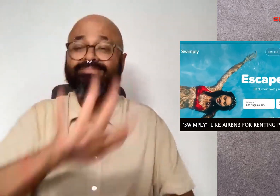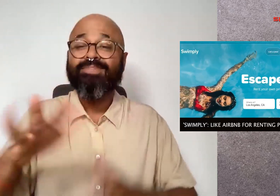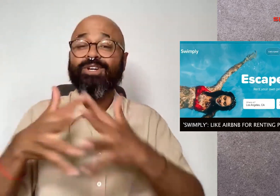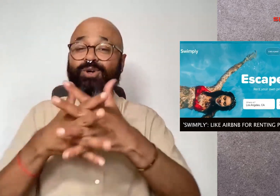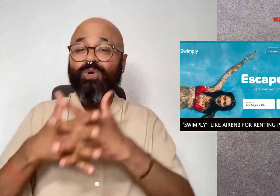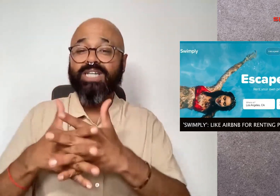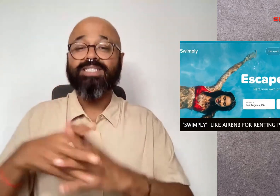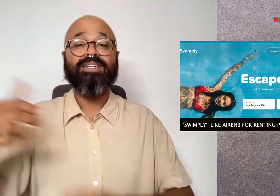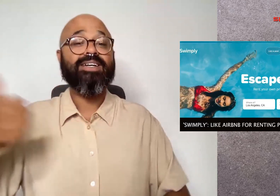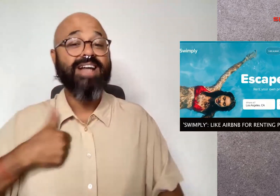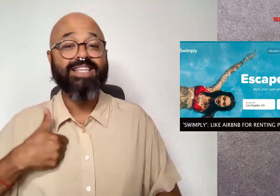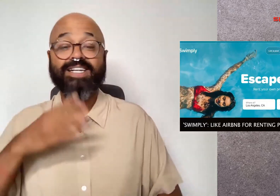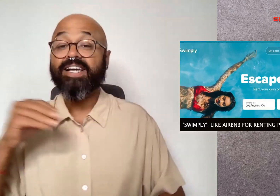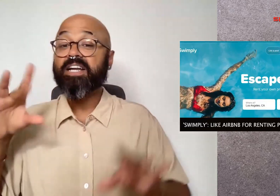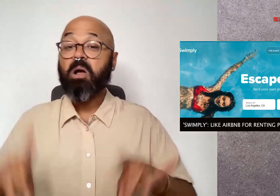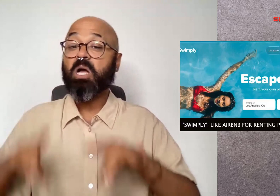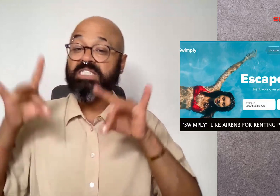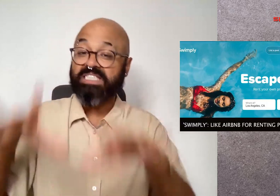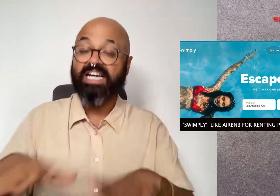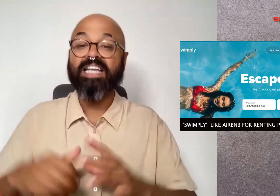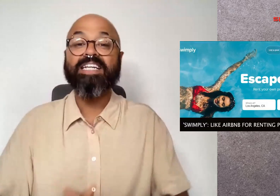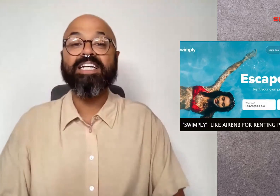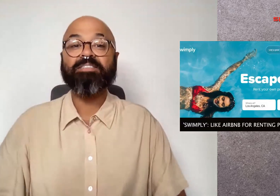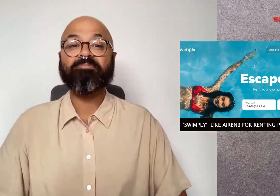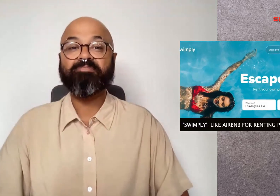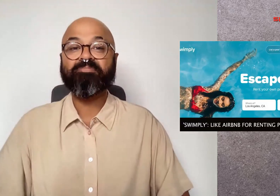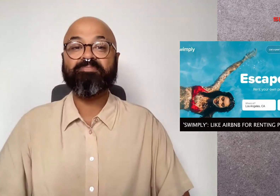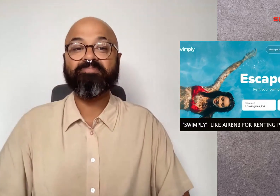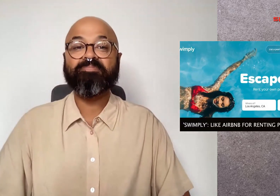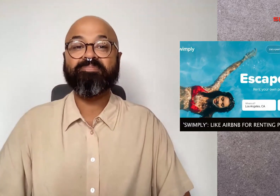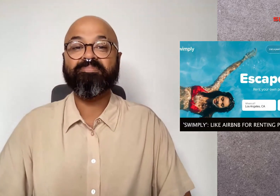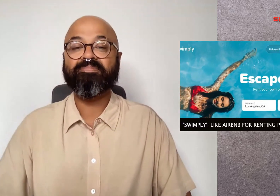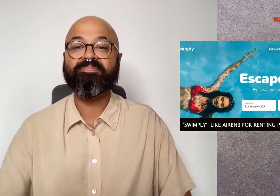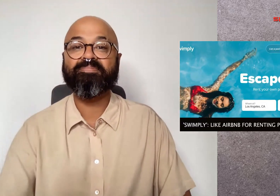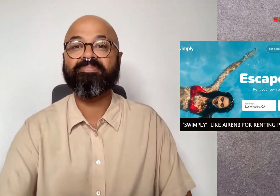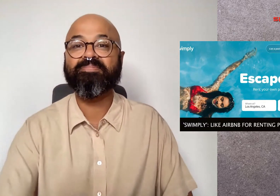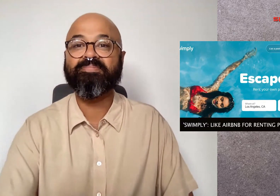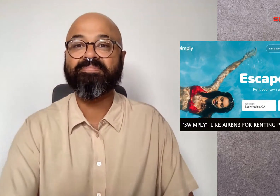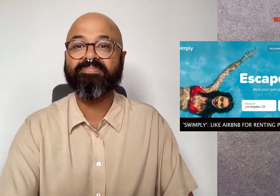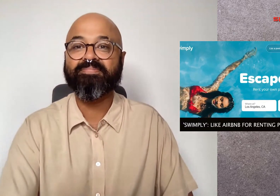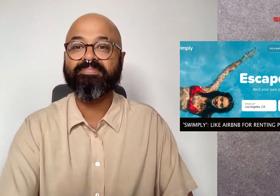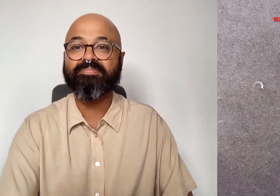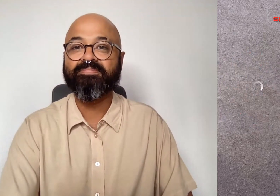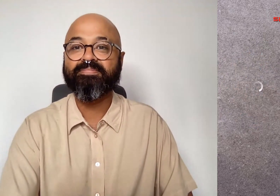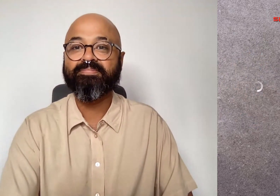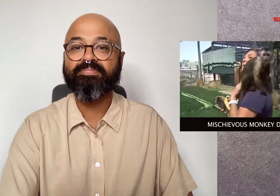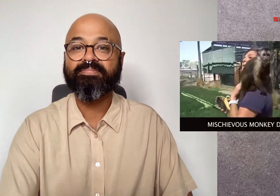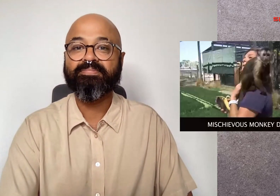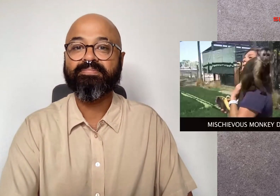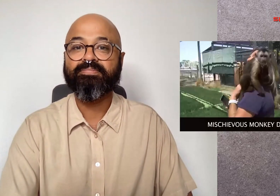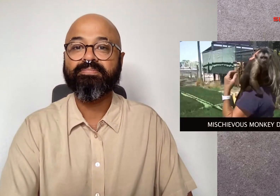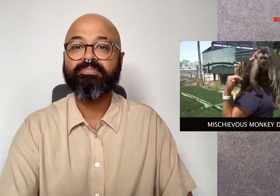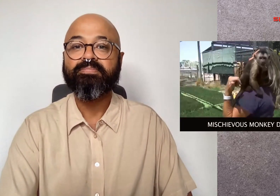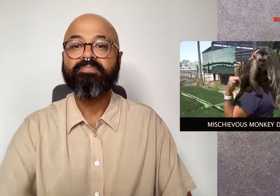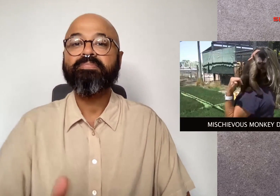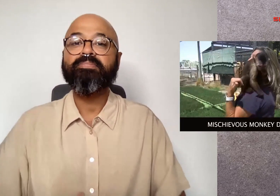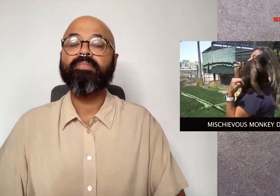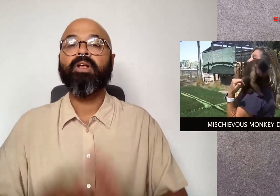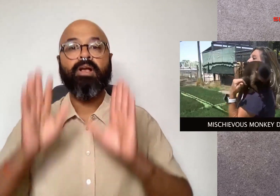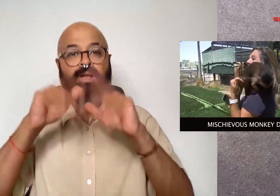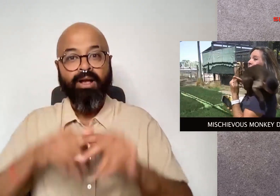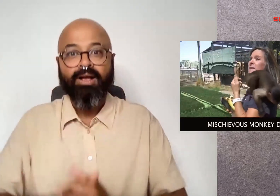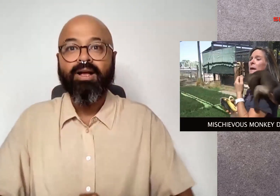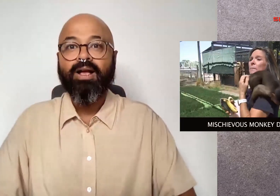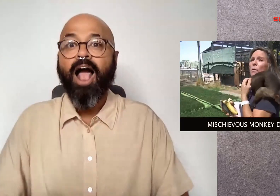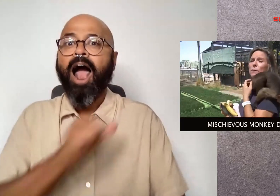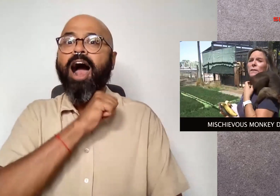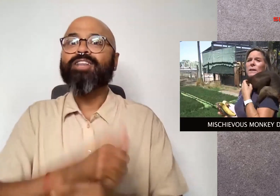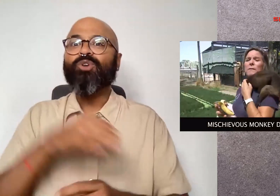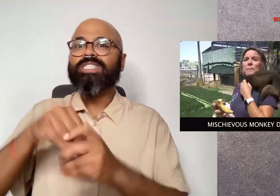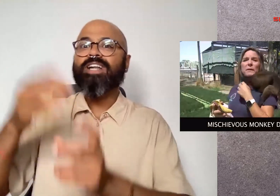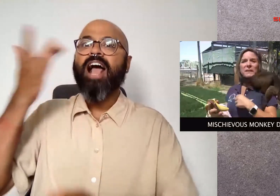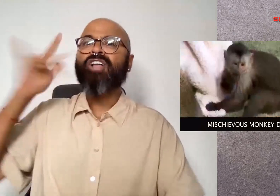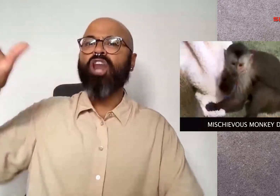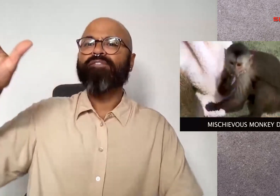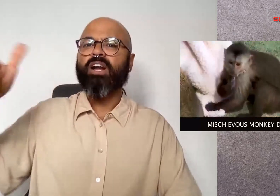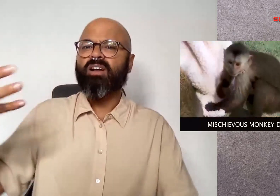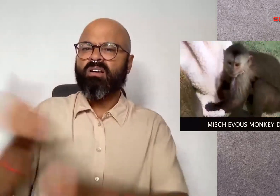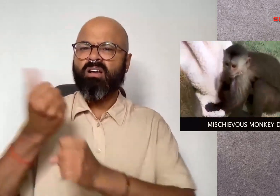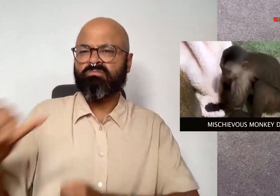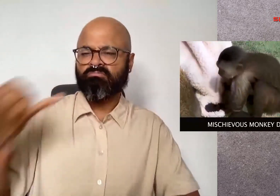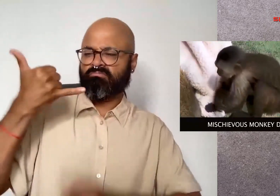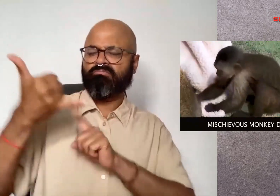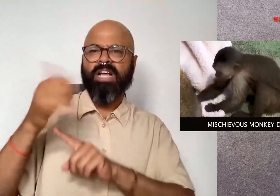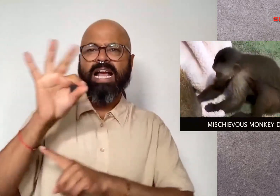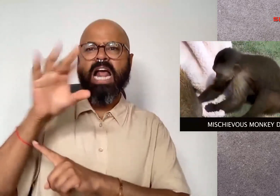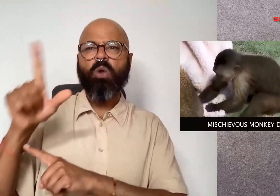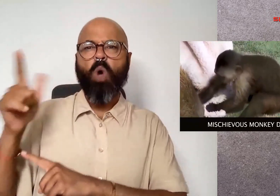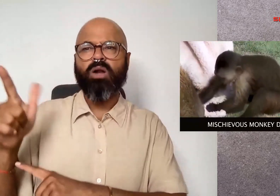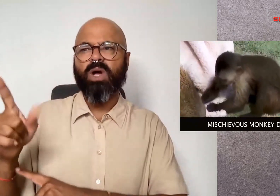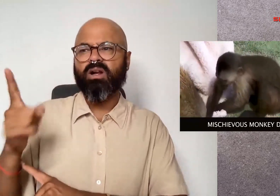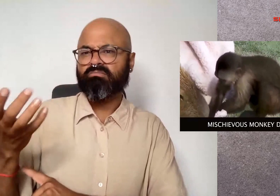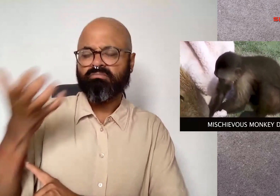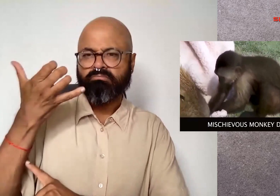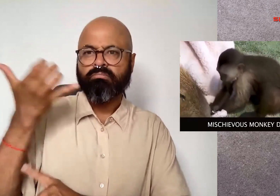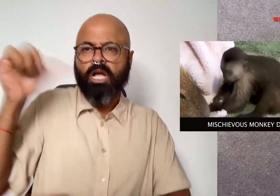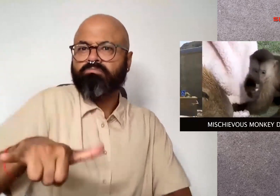markets in the US Canada and Australia authorities in California received a mysterious